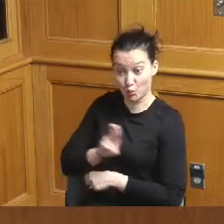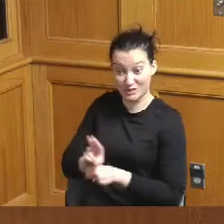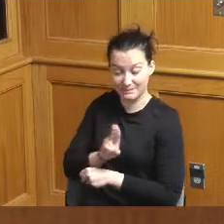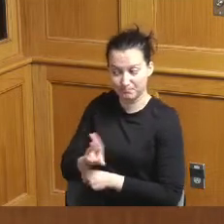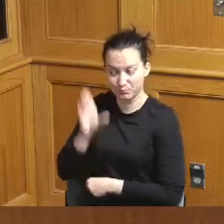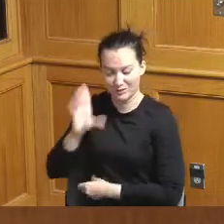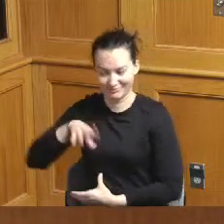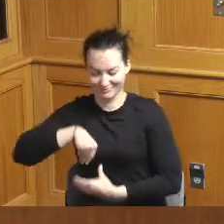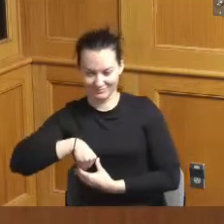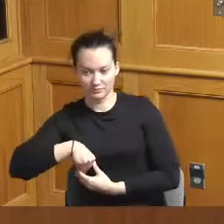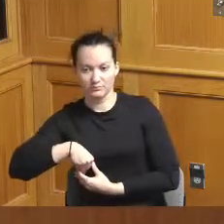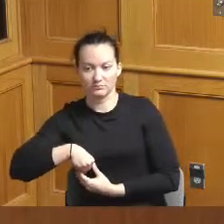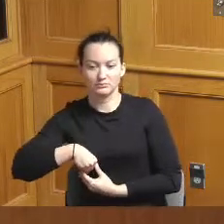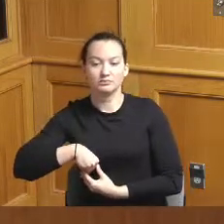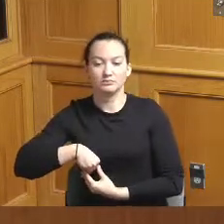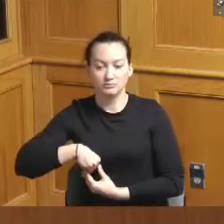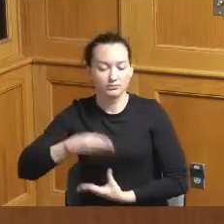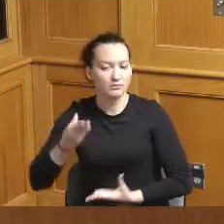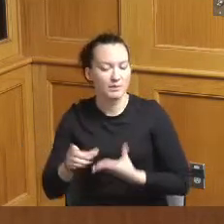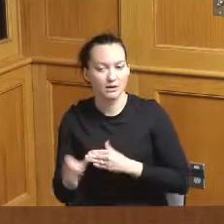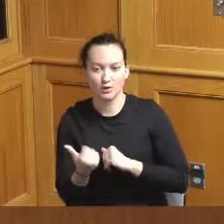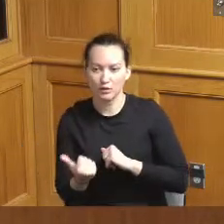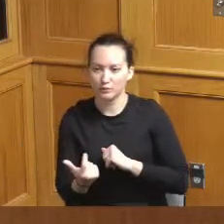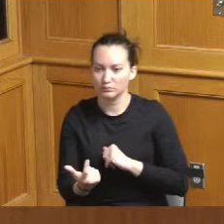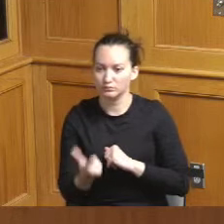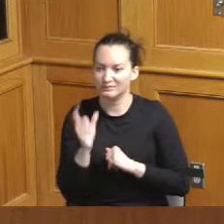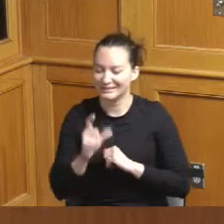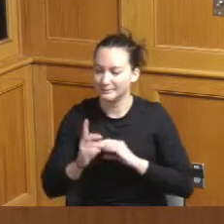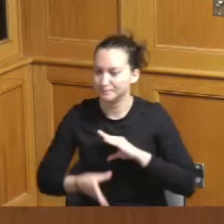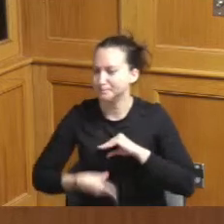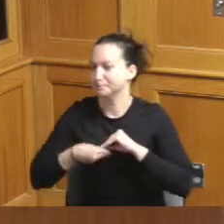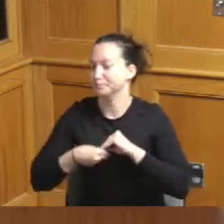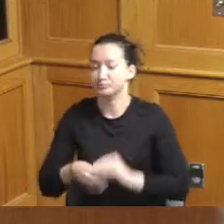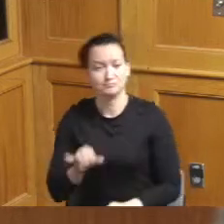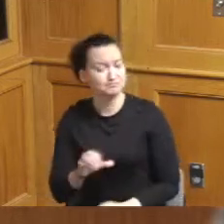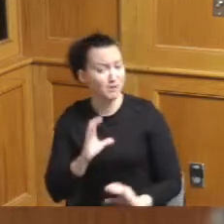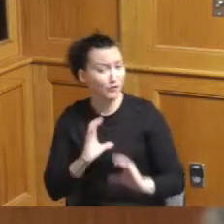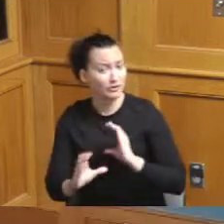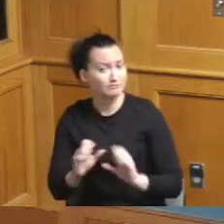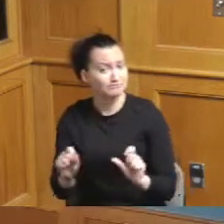maybe there's another mechanism that's needed we could have that conversation thank you